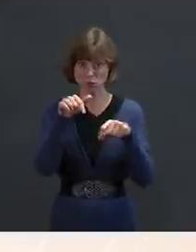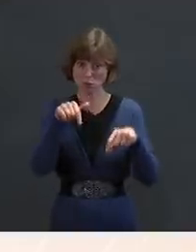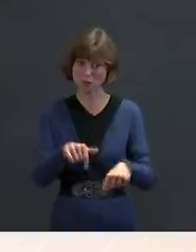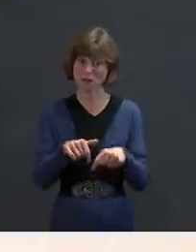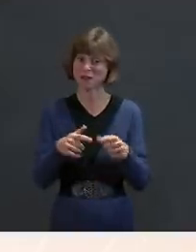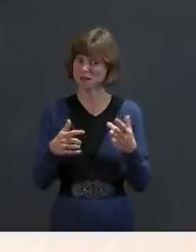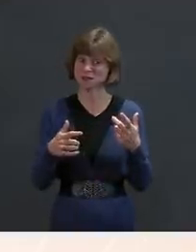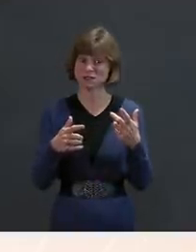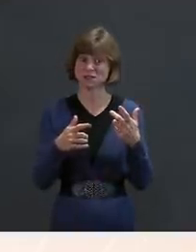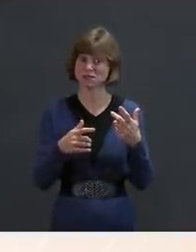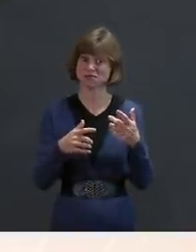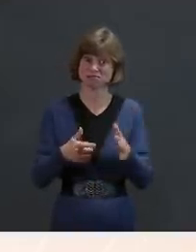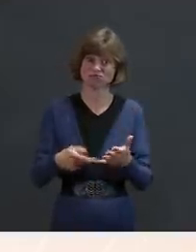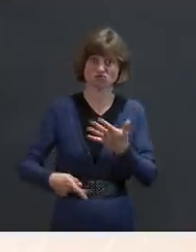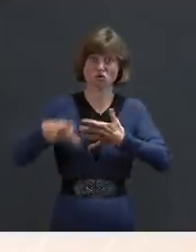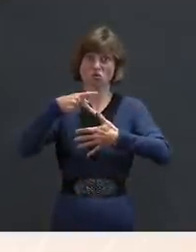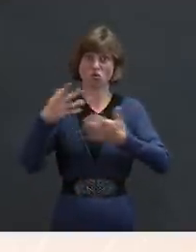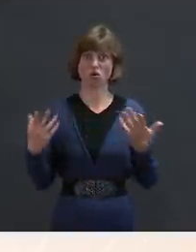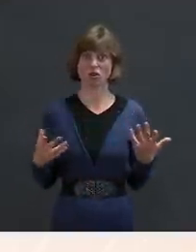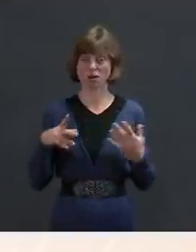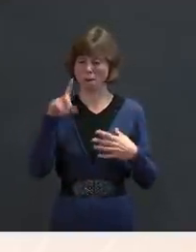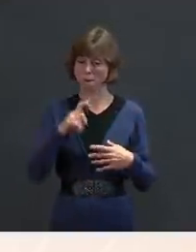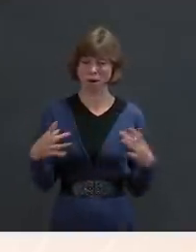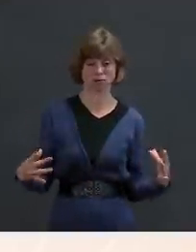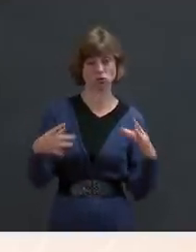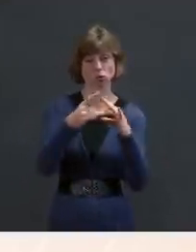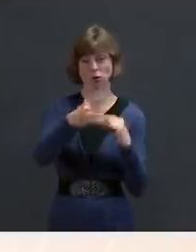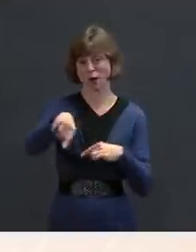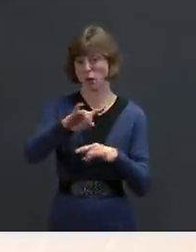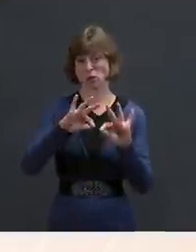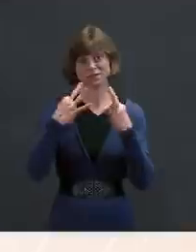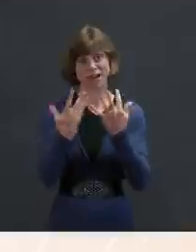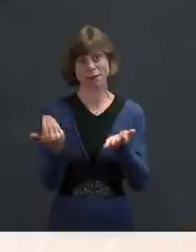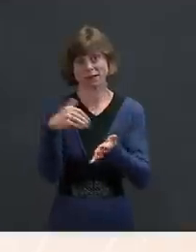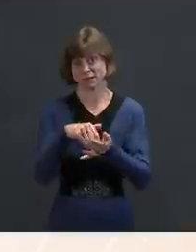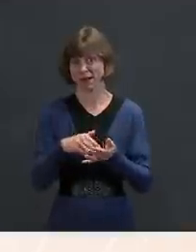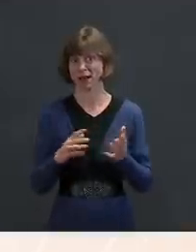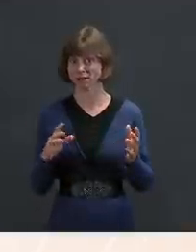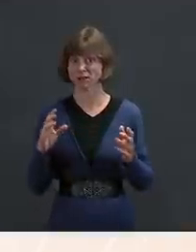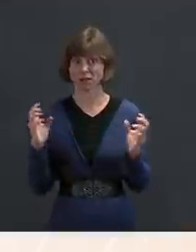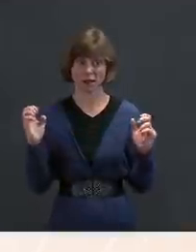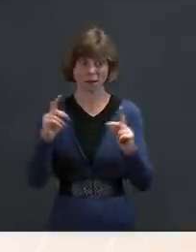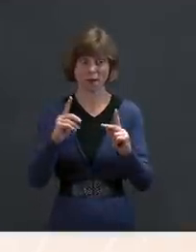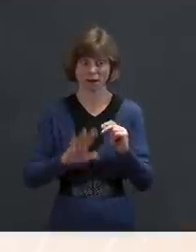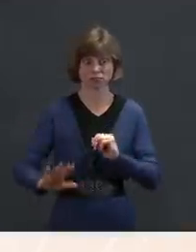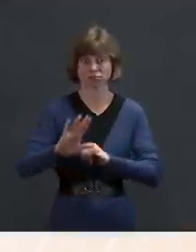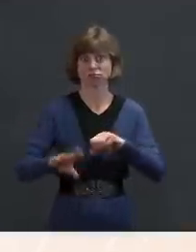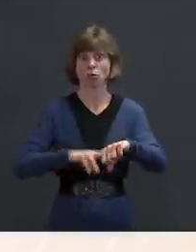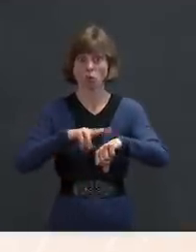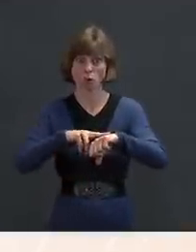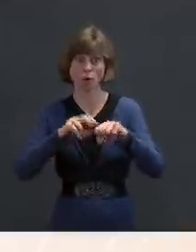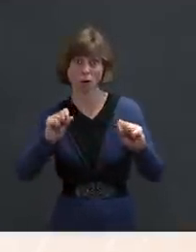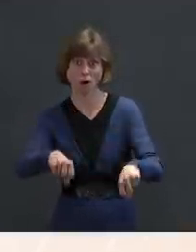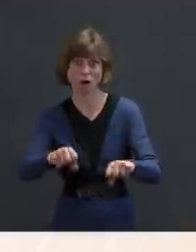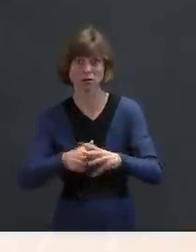and restore them to the fullest capacity that we, as the United States government, can do. And I should say that we are not doing it alone.